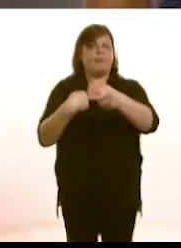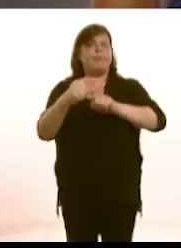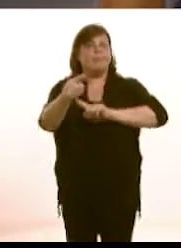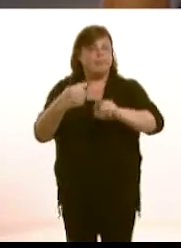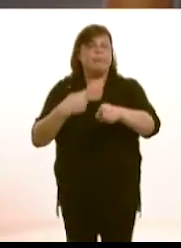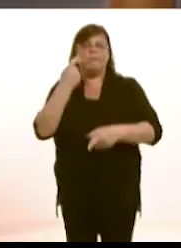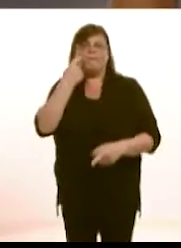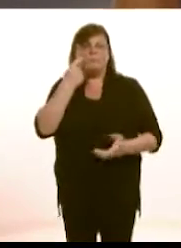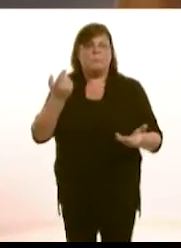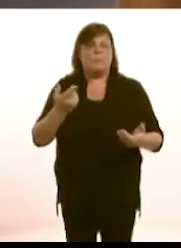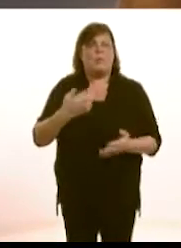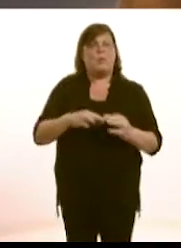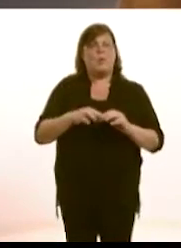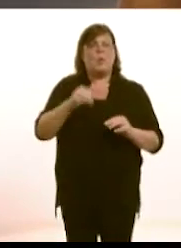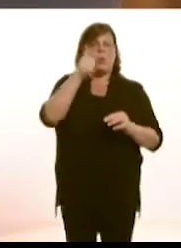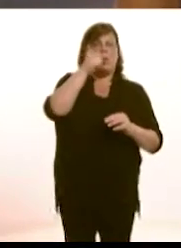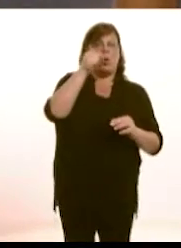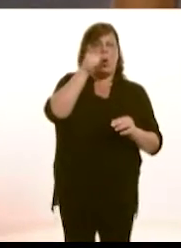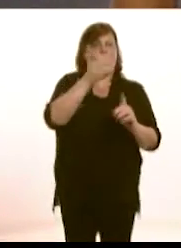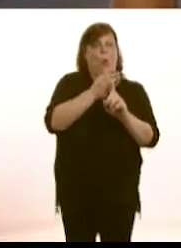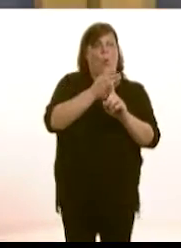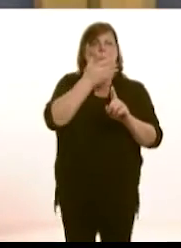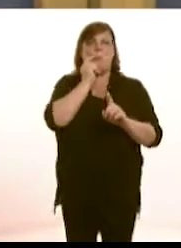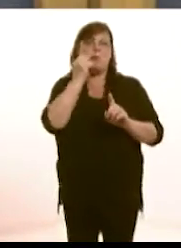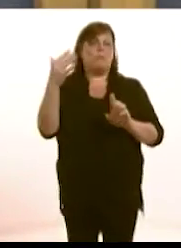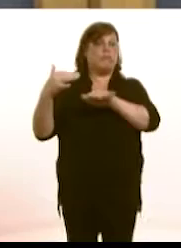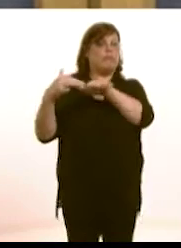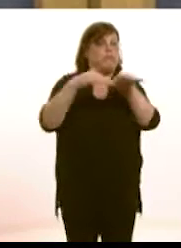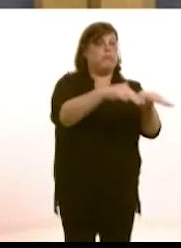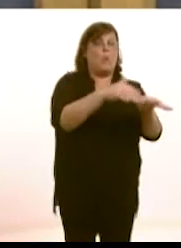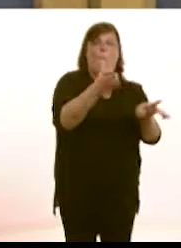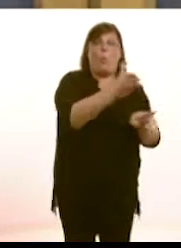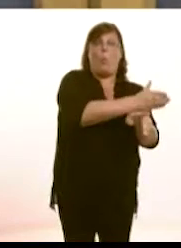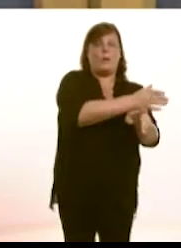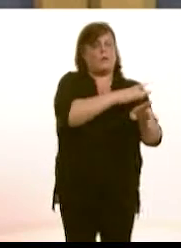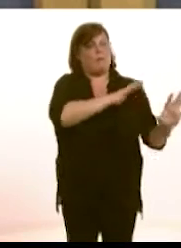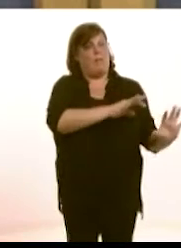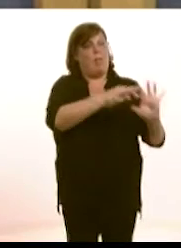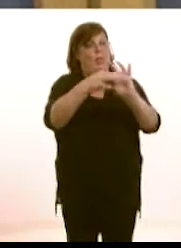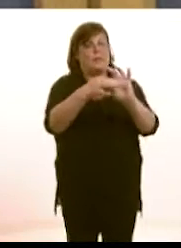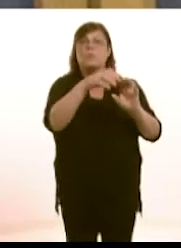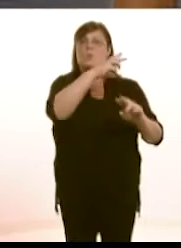But, of course, as we know, from the Baverstock roundabout westbound, there are links to Swansea as well.